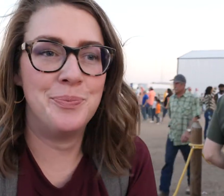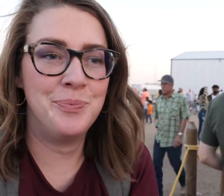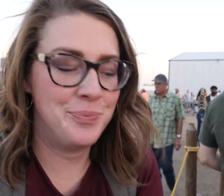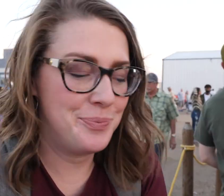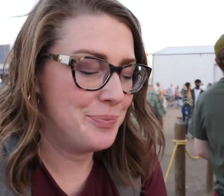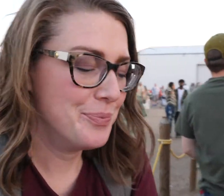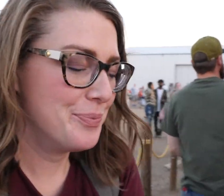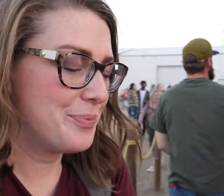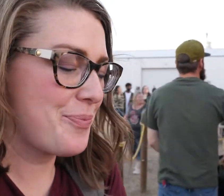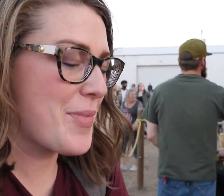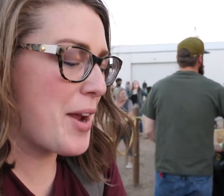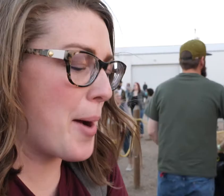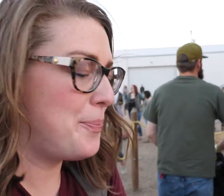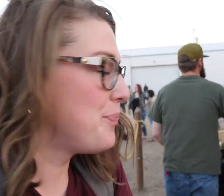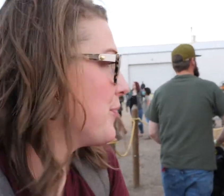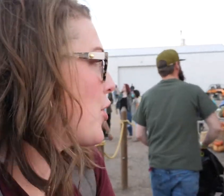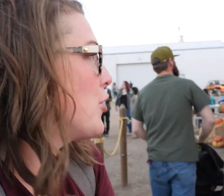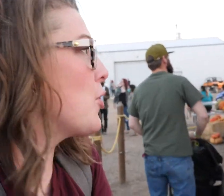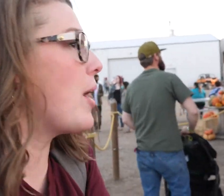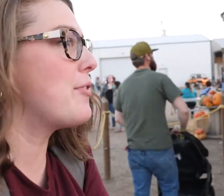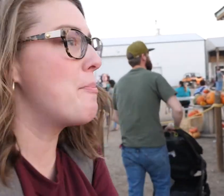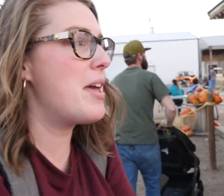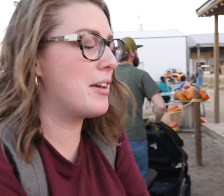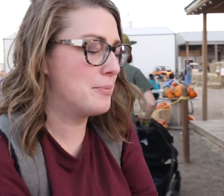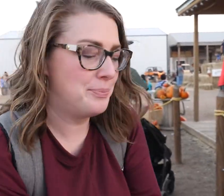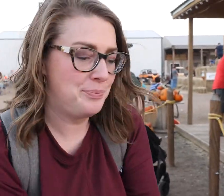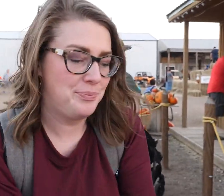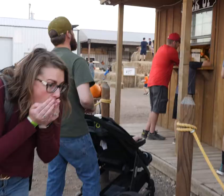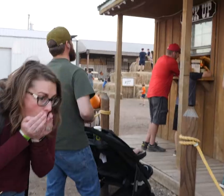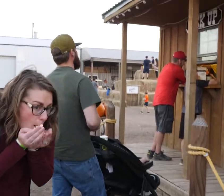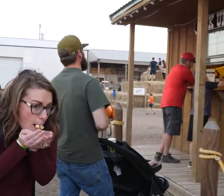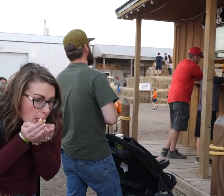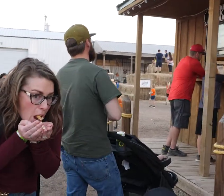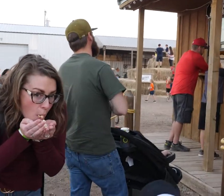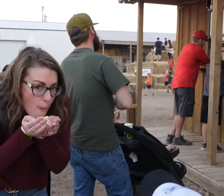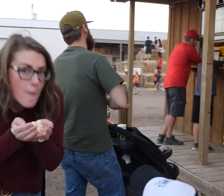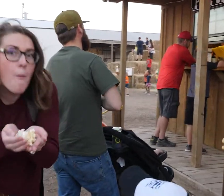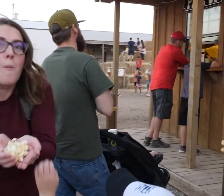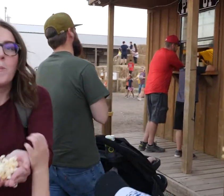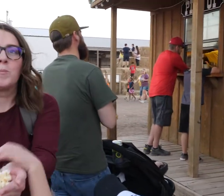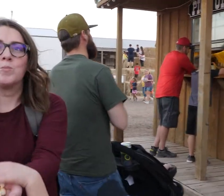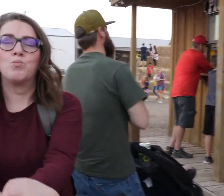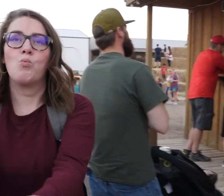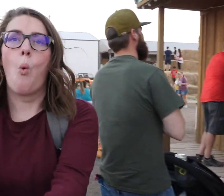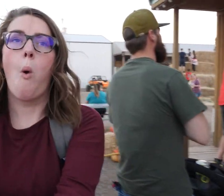Yeah, call your wife a pig. Then you eat like one.